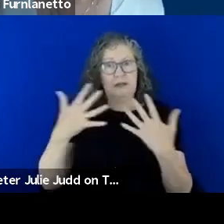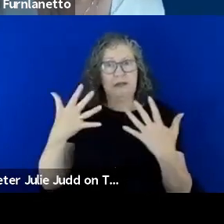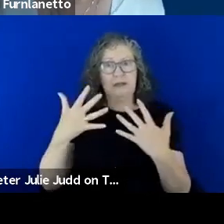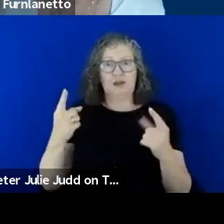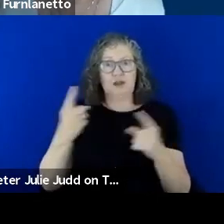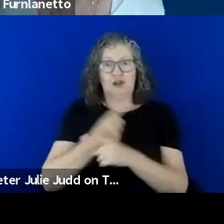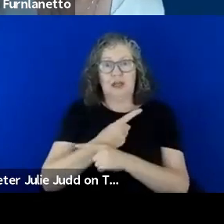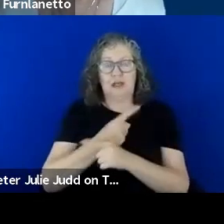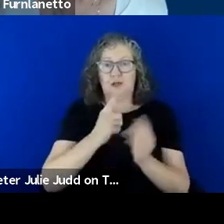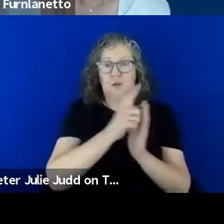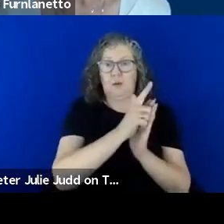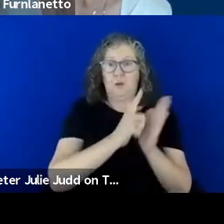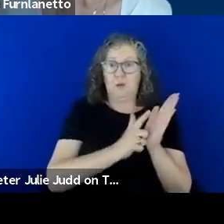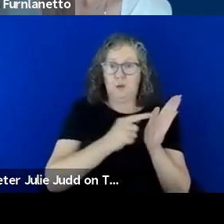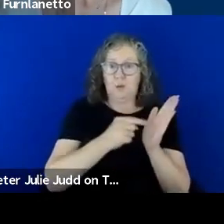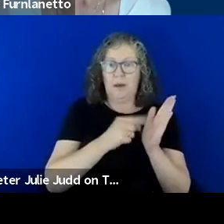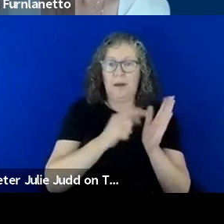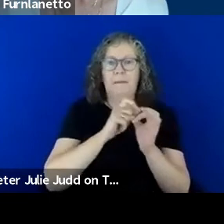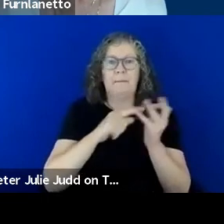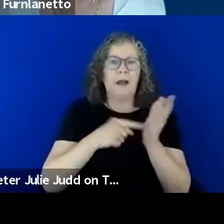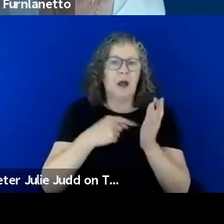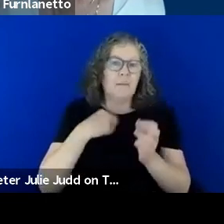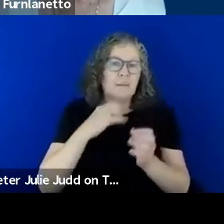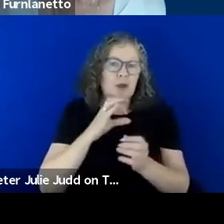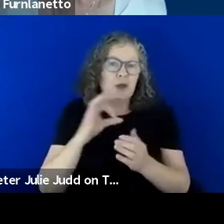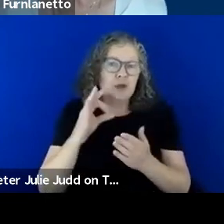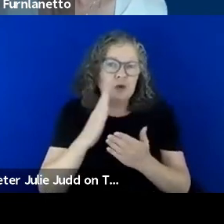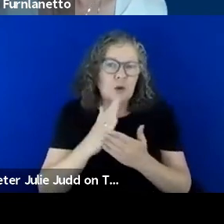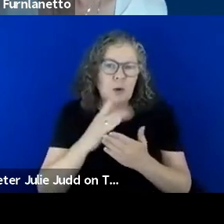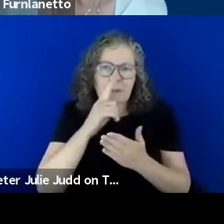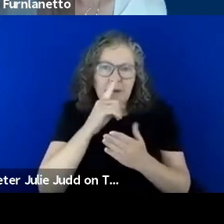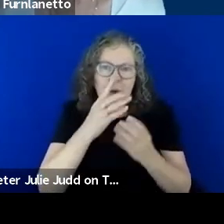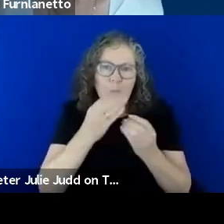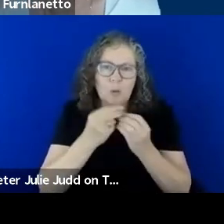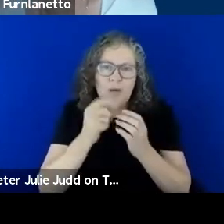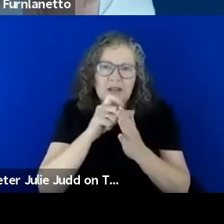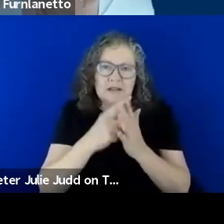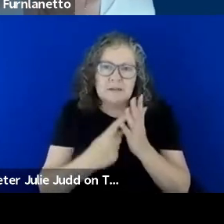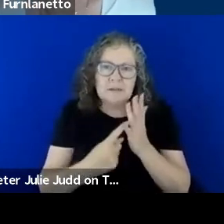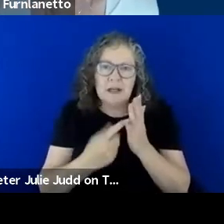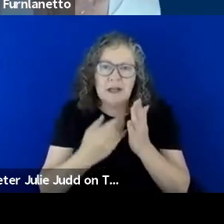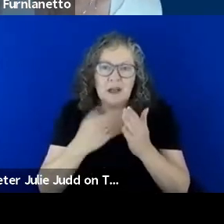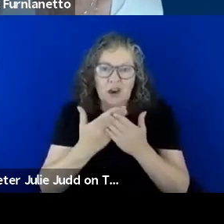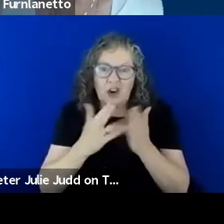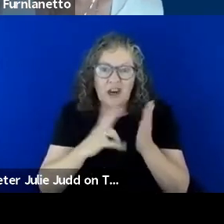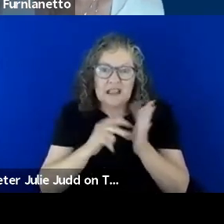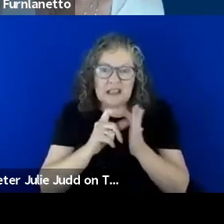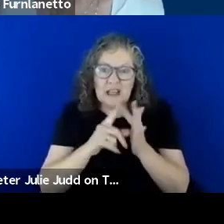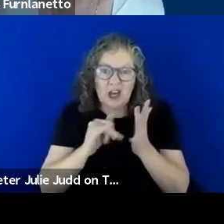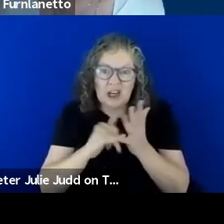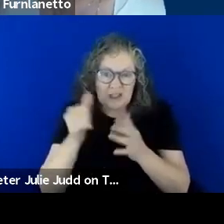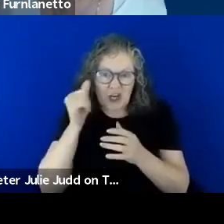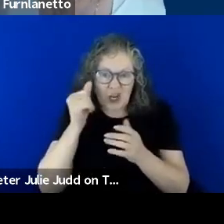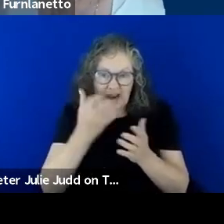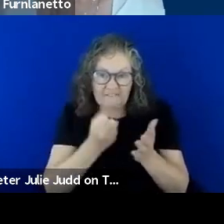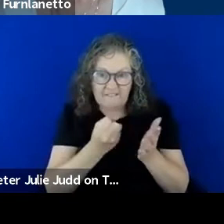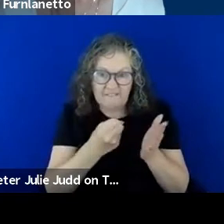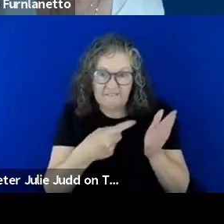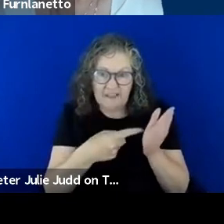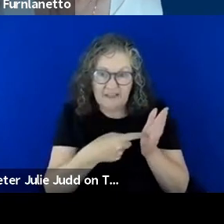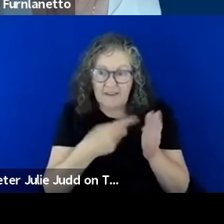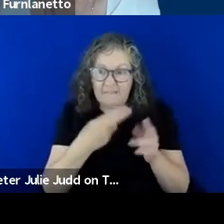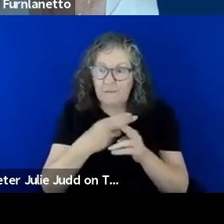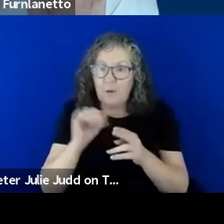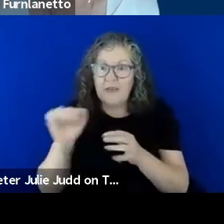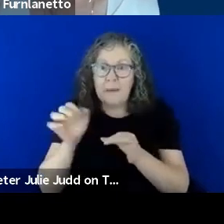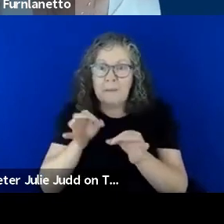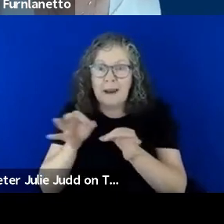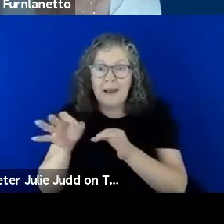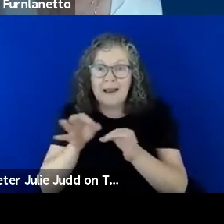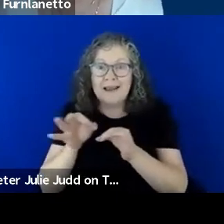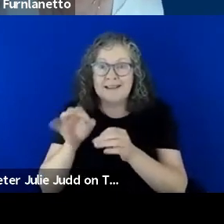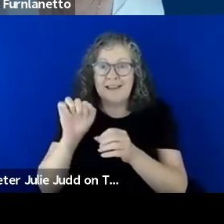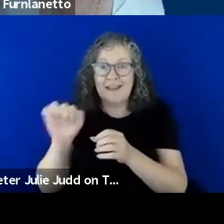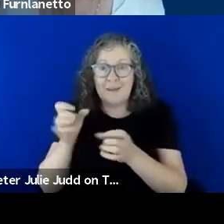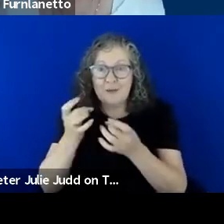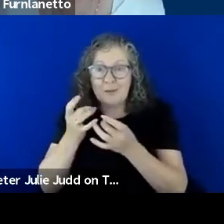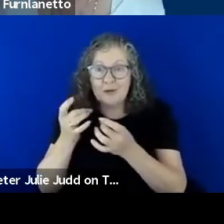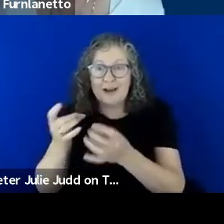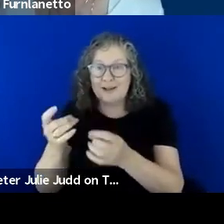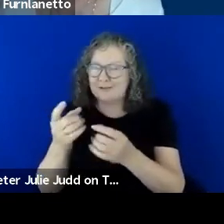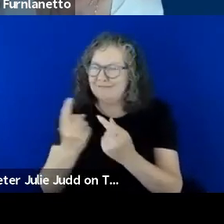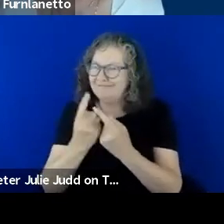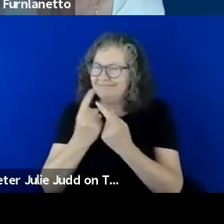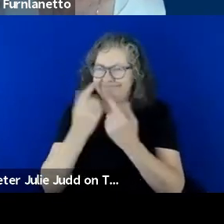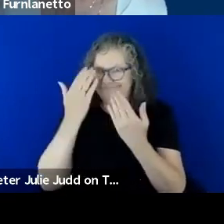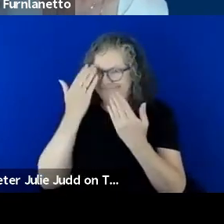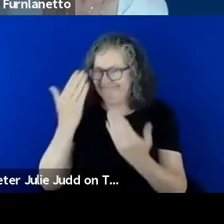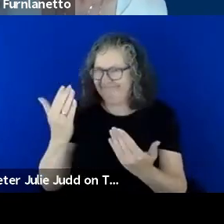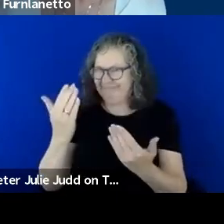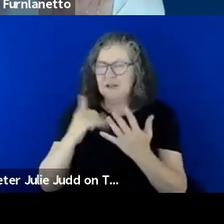would know that that is there in developing their plans and preparation etc so we need to be making sure that we don't assume that people